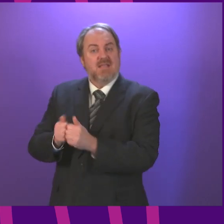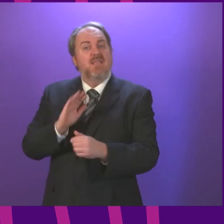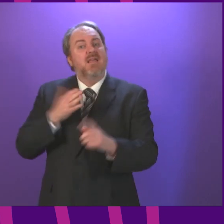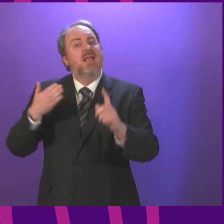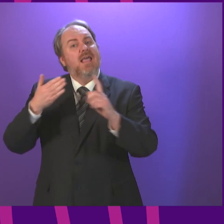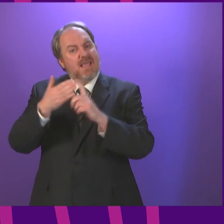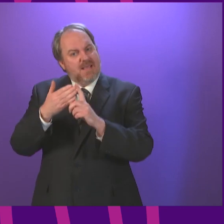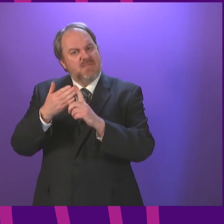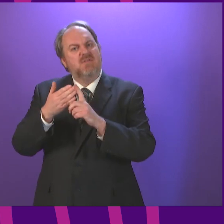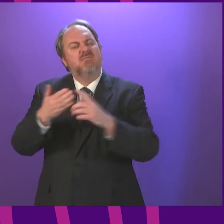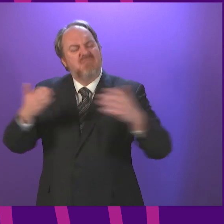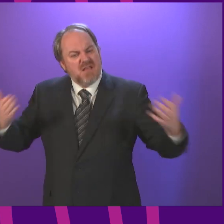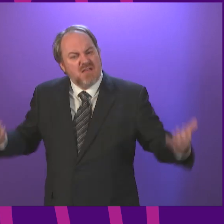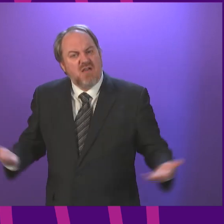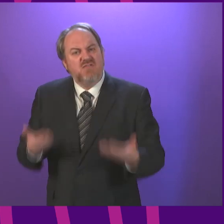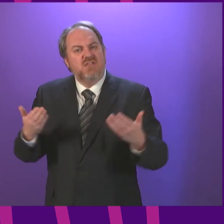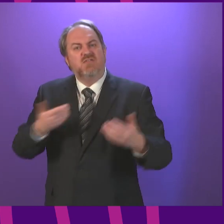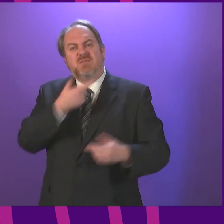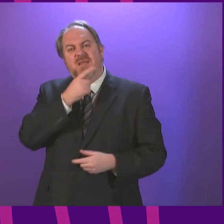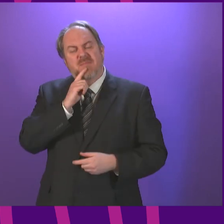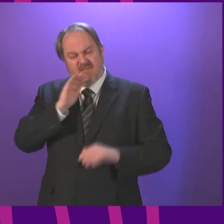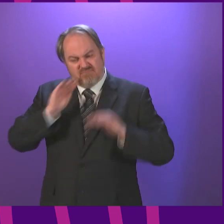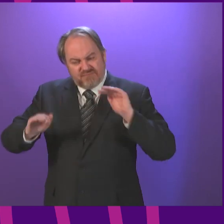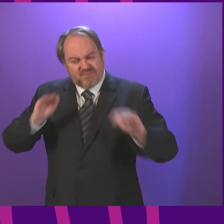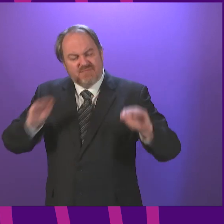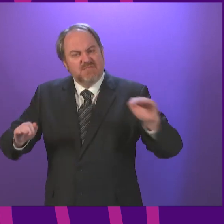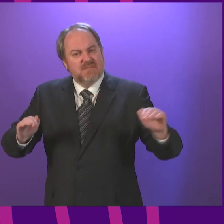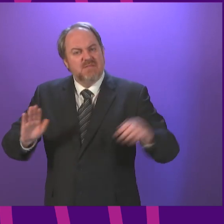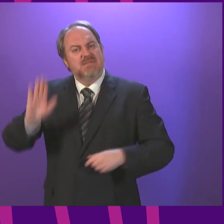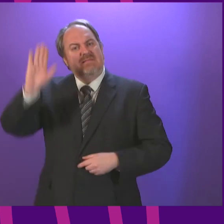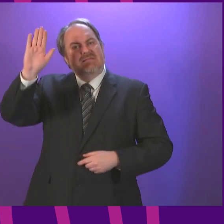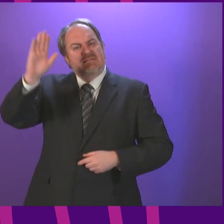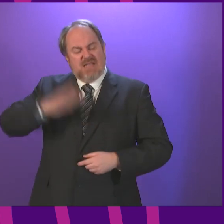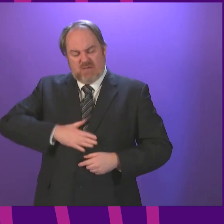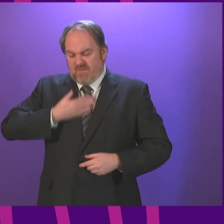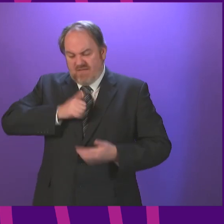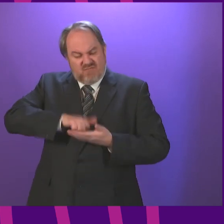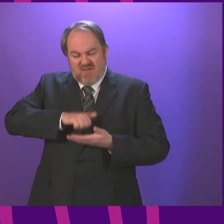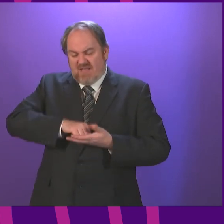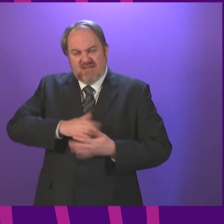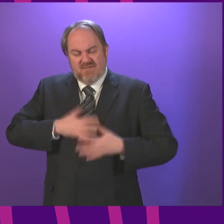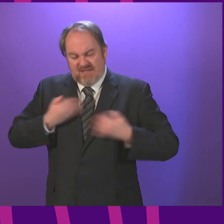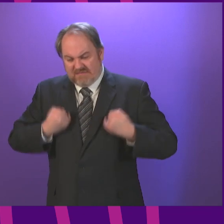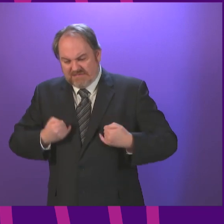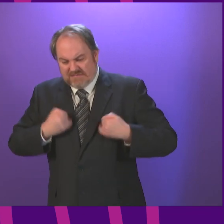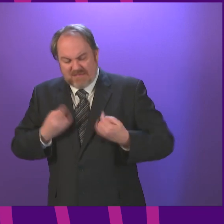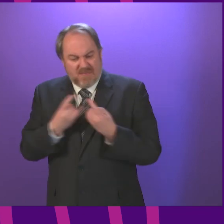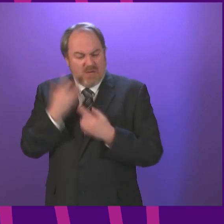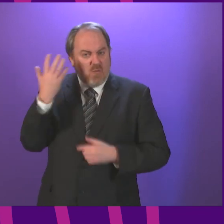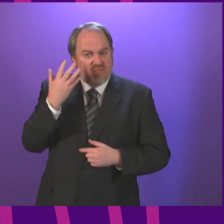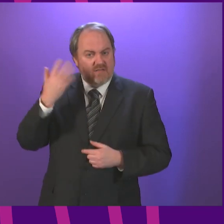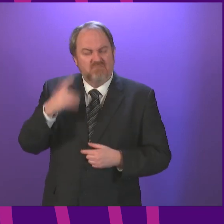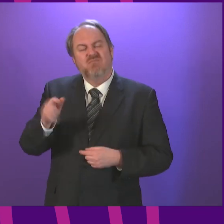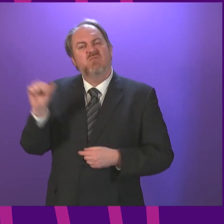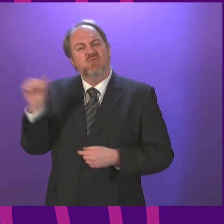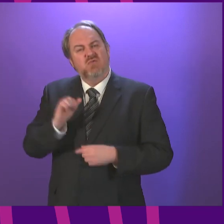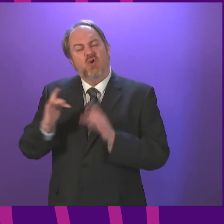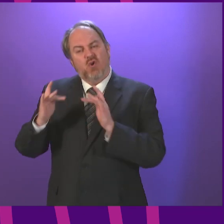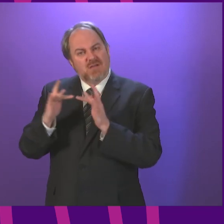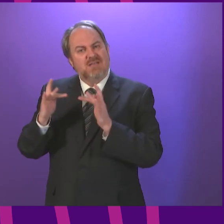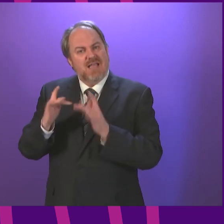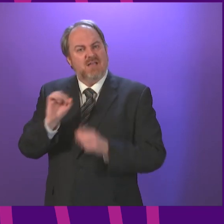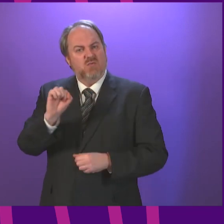who have concerns to come forward. Understandably, during Covid, many people often do not want